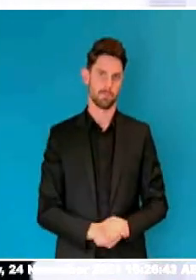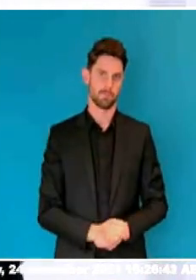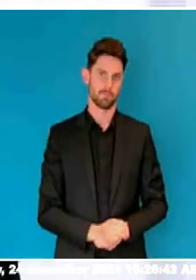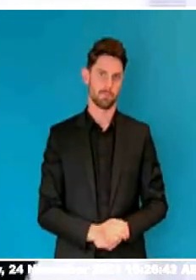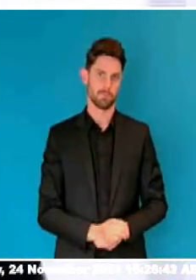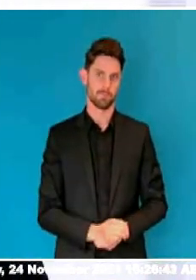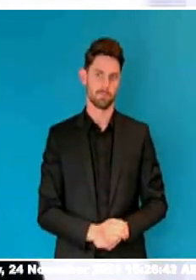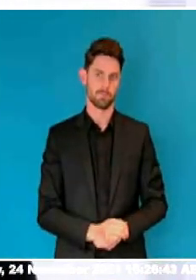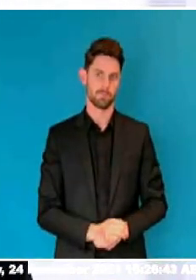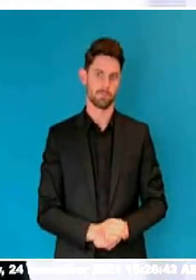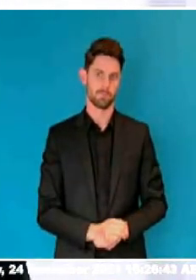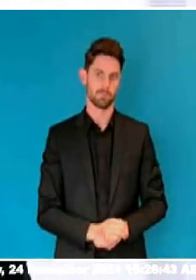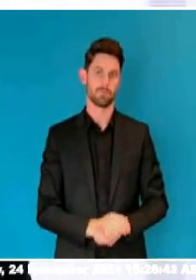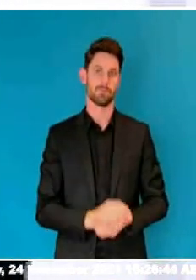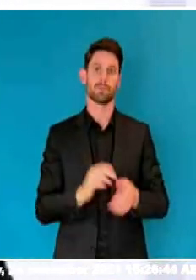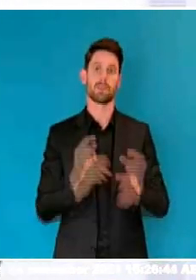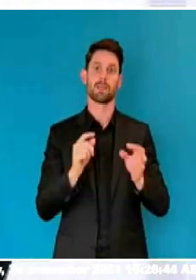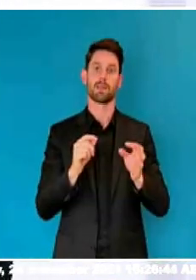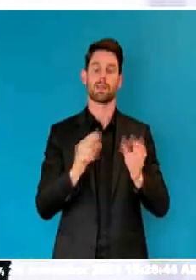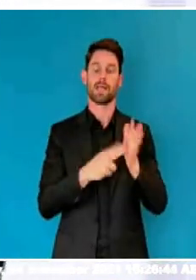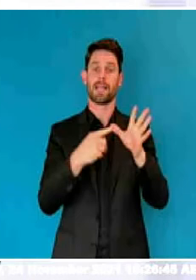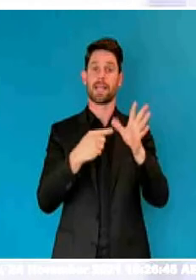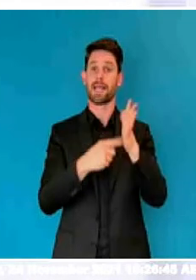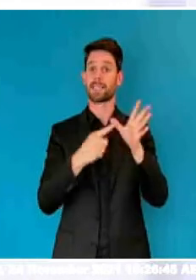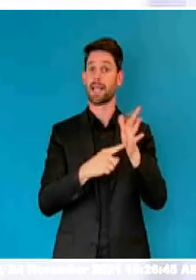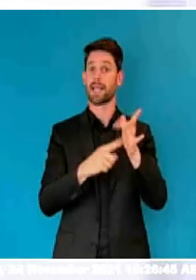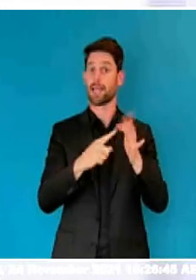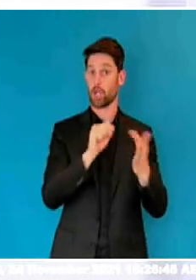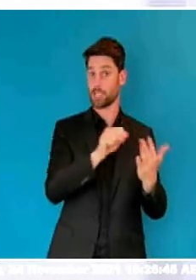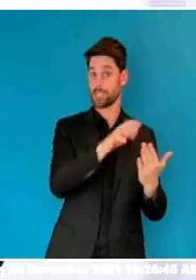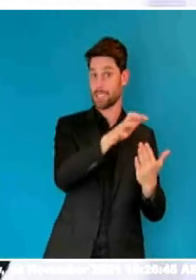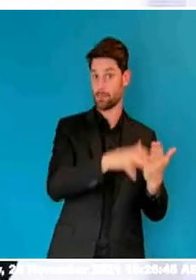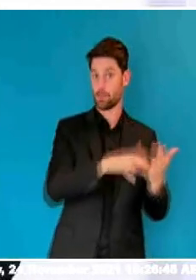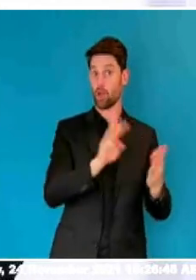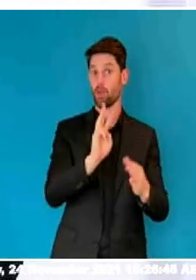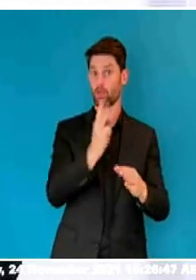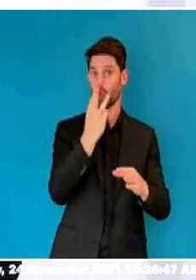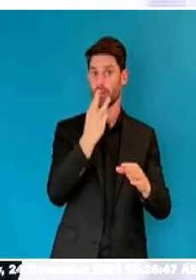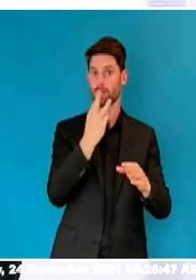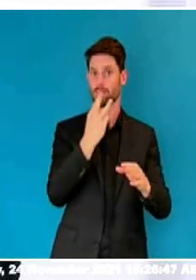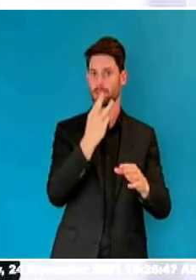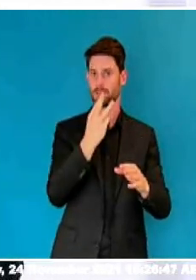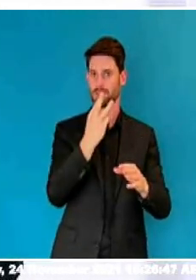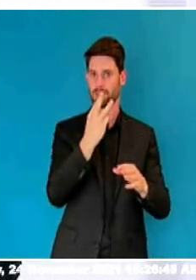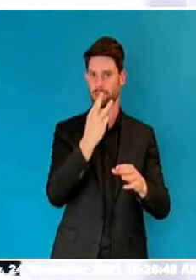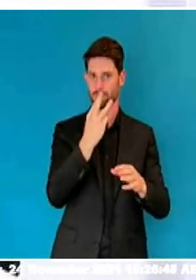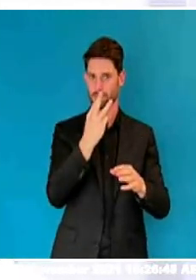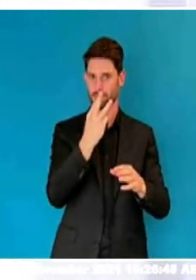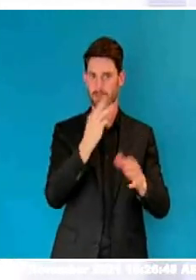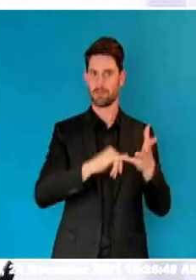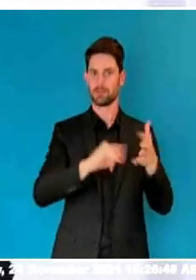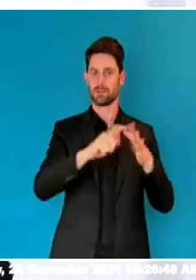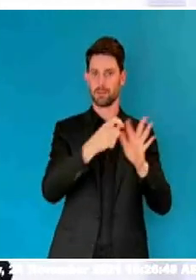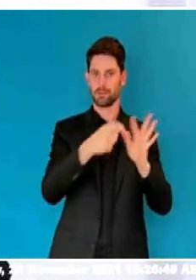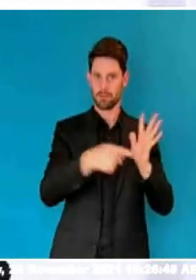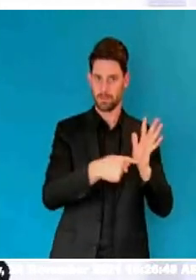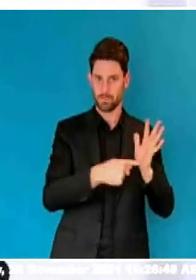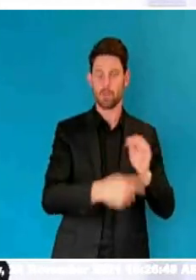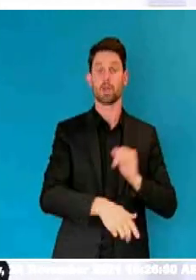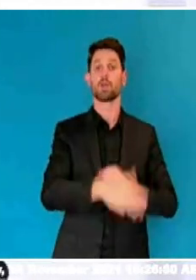The statement of Natalie Bekis dated 3 September 2021, 19 27 with